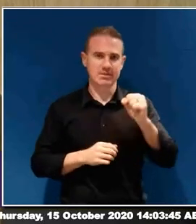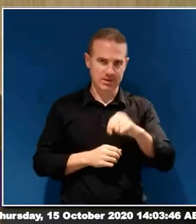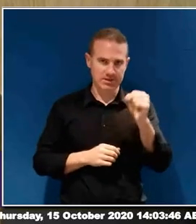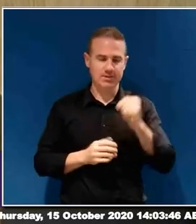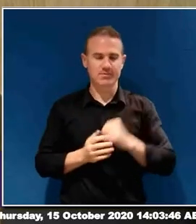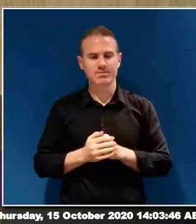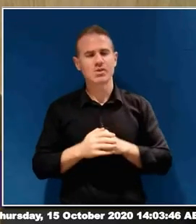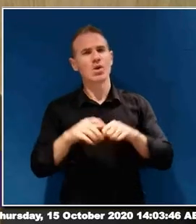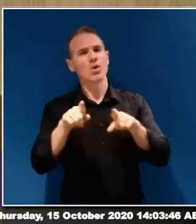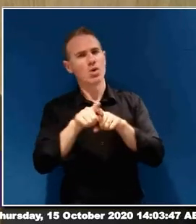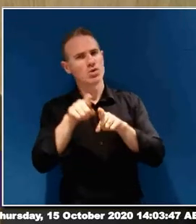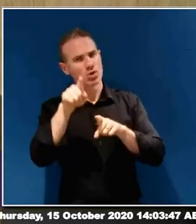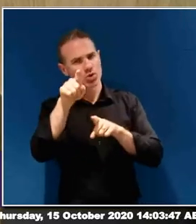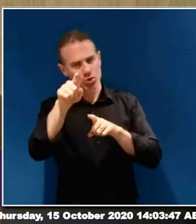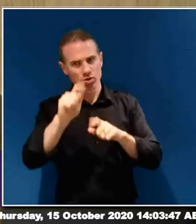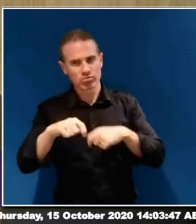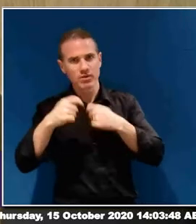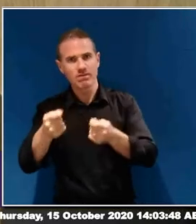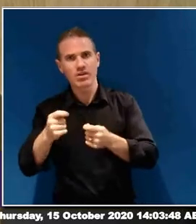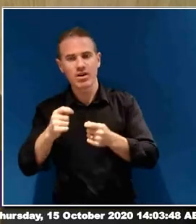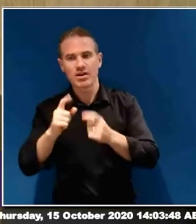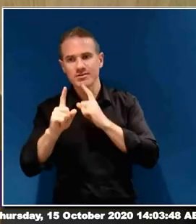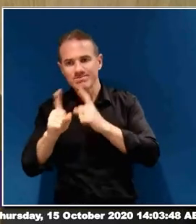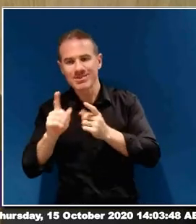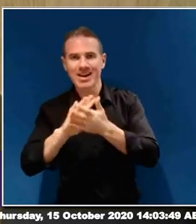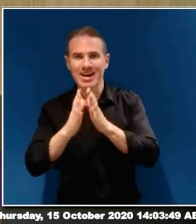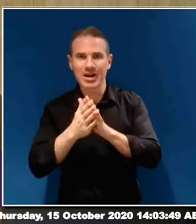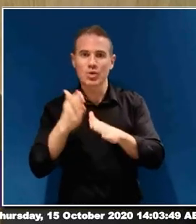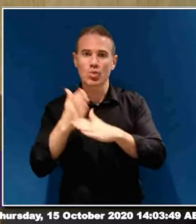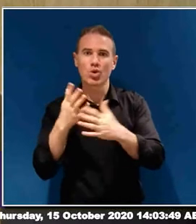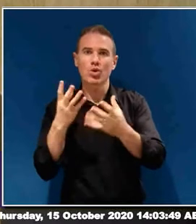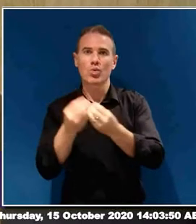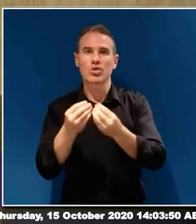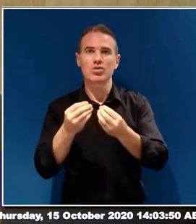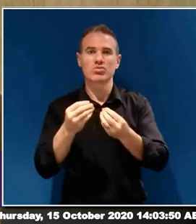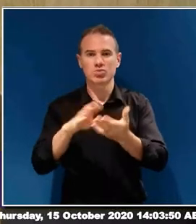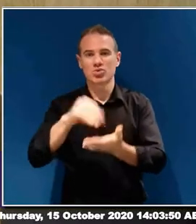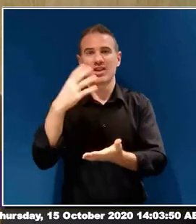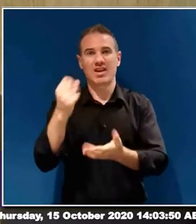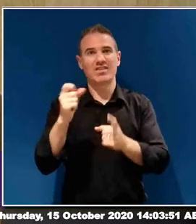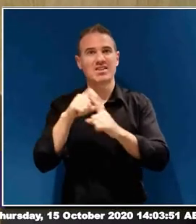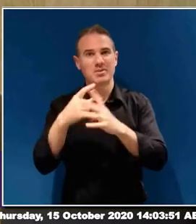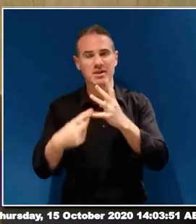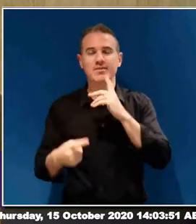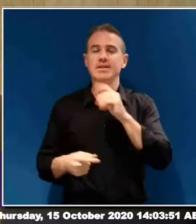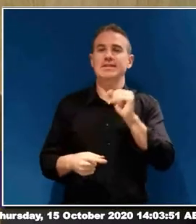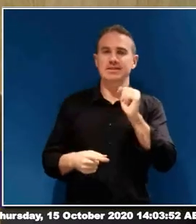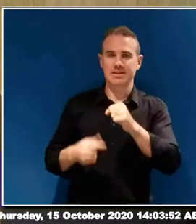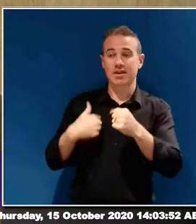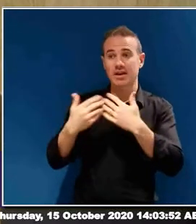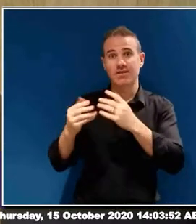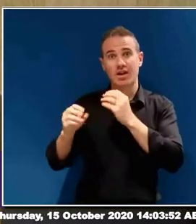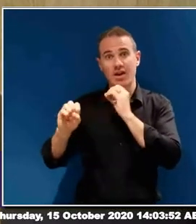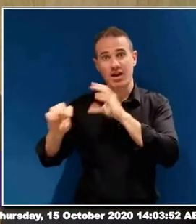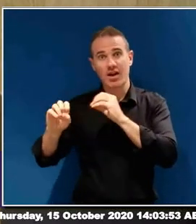Yes, advice and support on the ground in the schools, meeting with parents. OK.